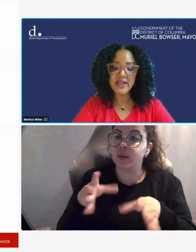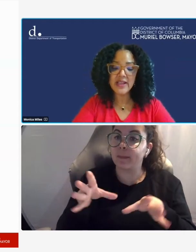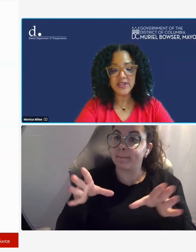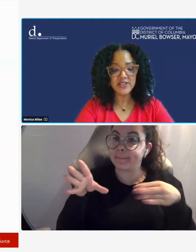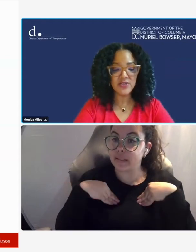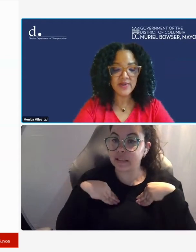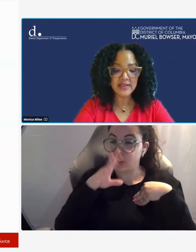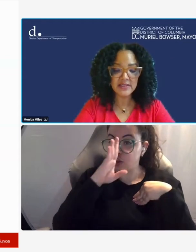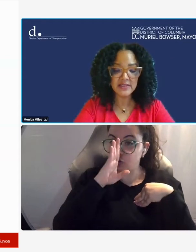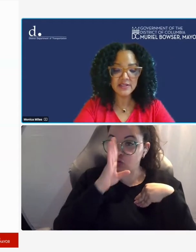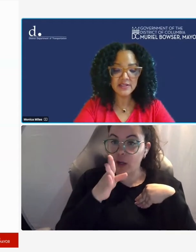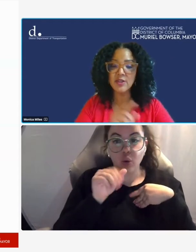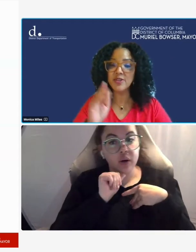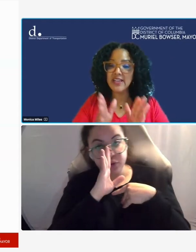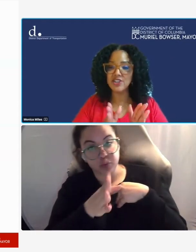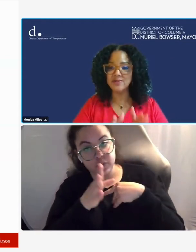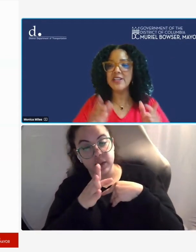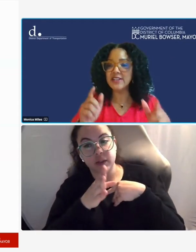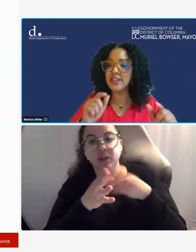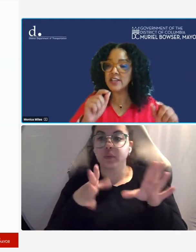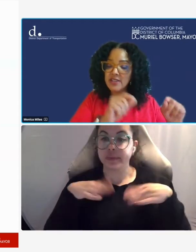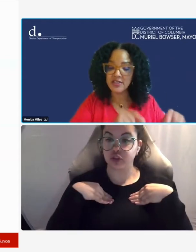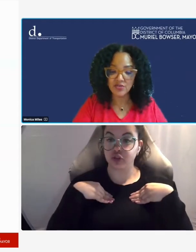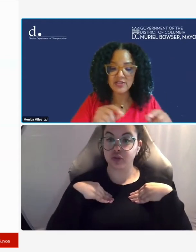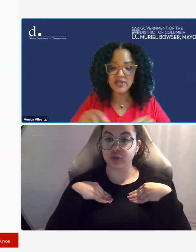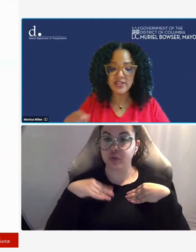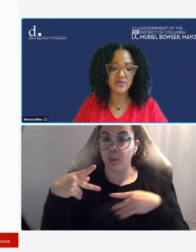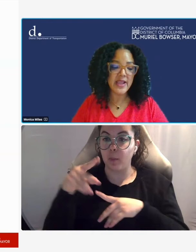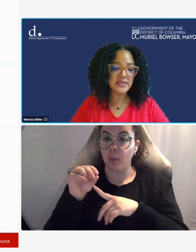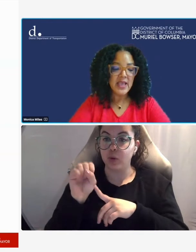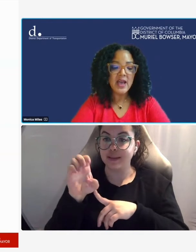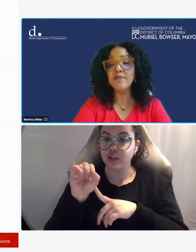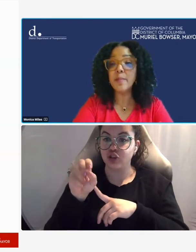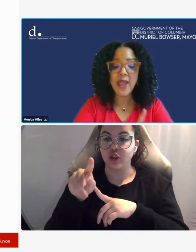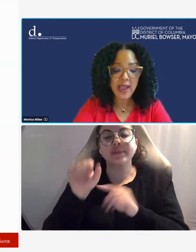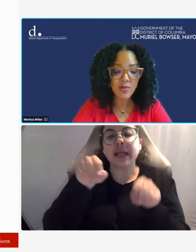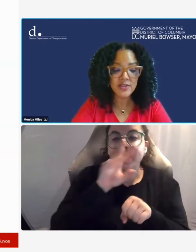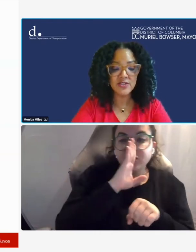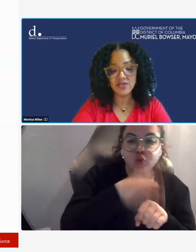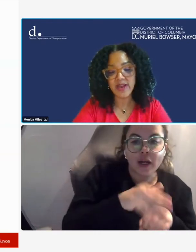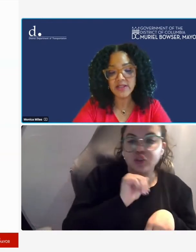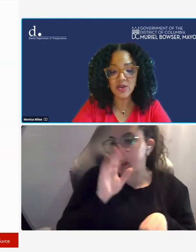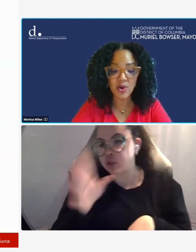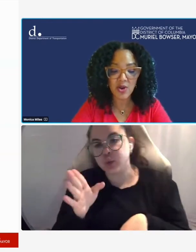or indirect so the possession it could be either direct or indirect of the power to direct or cause